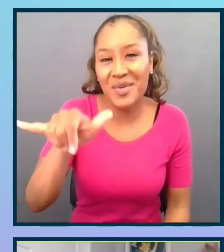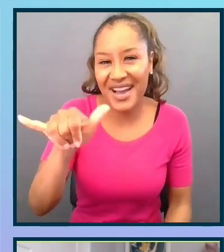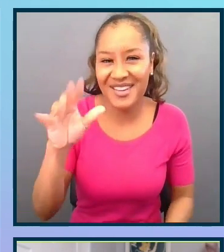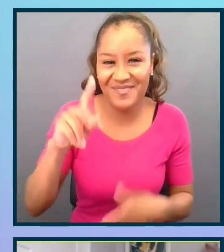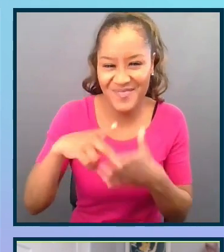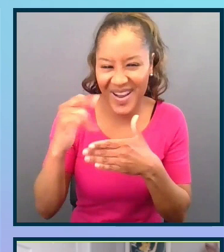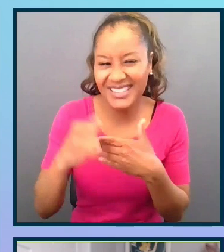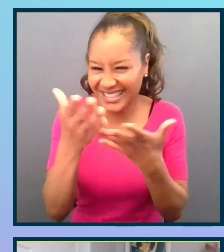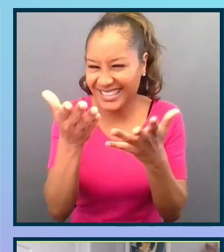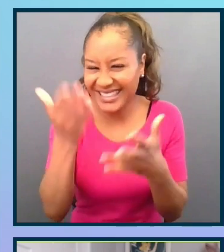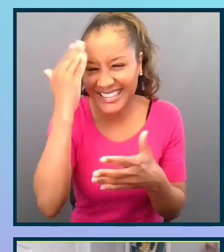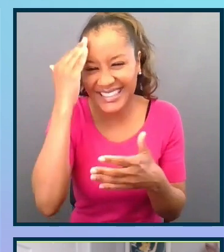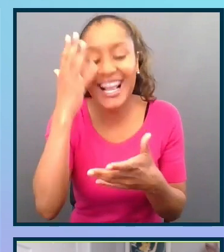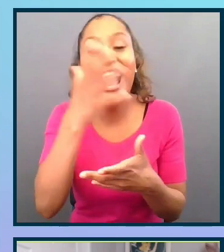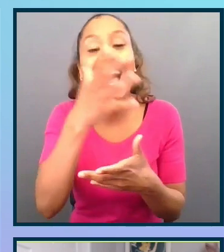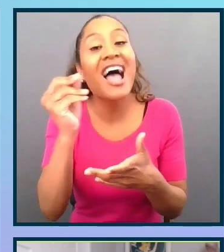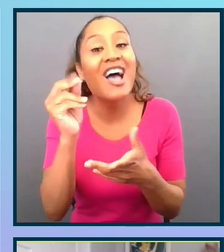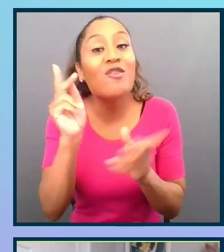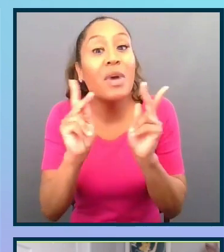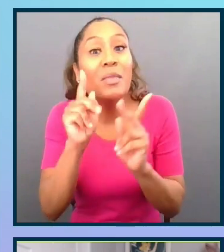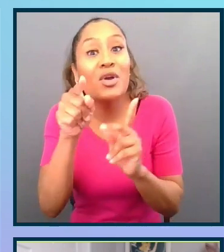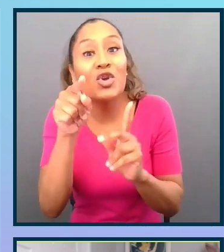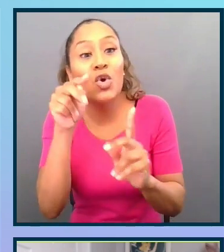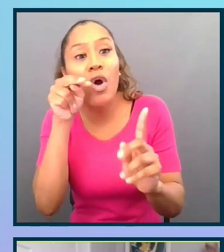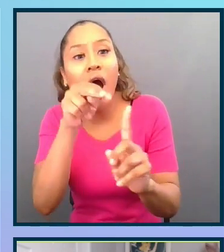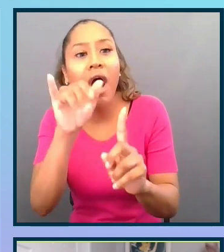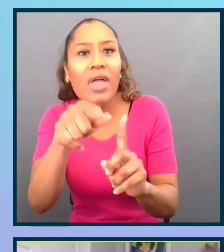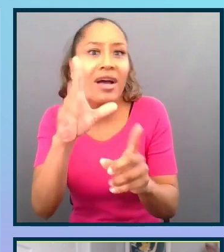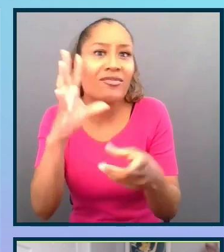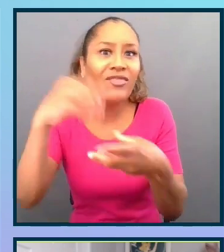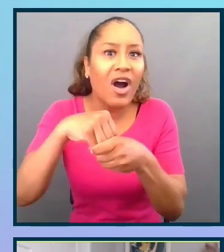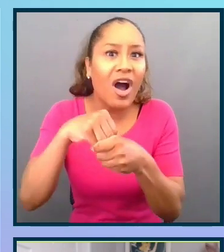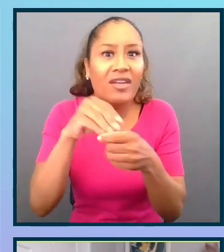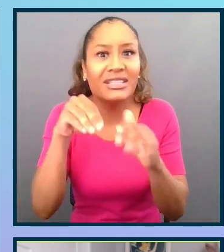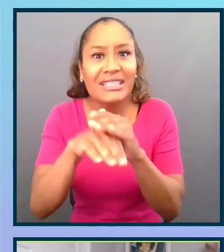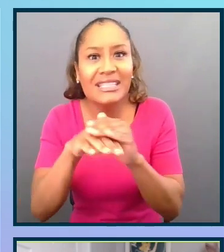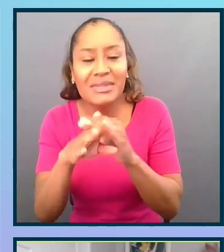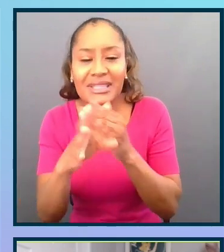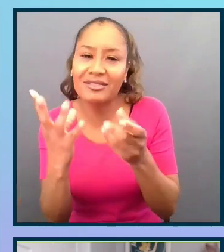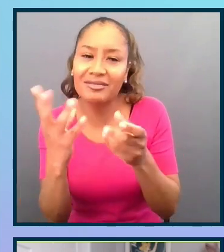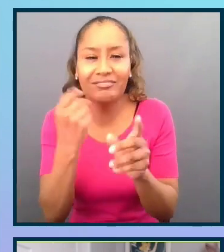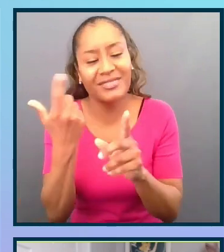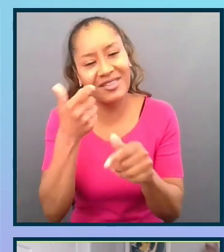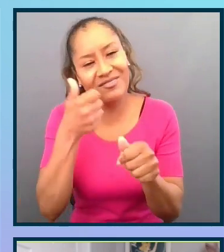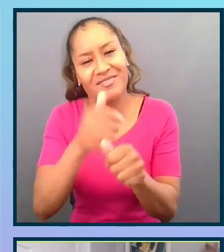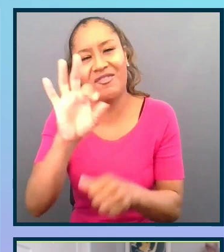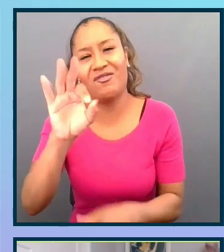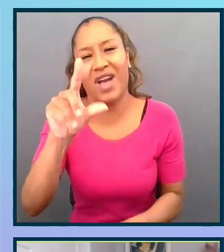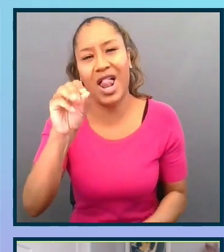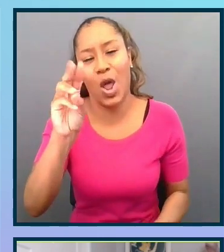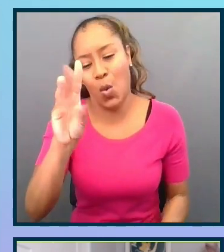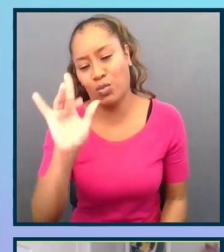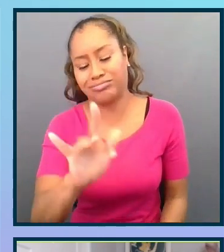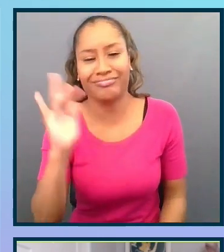and some folks to follow in accessibility. All of these are super helpful. And all of these programs have built up